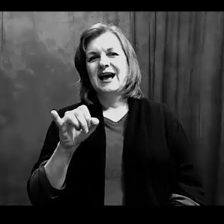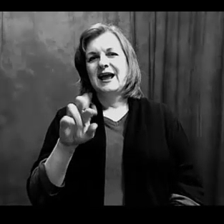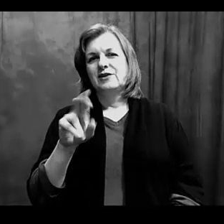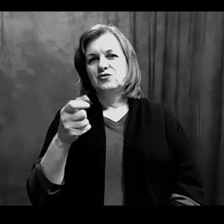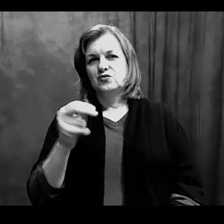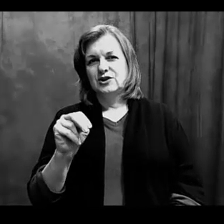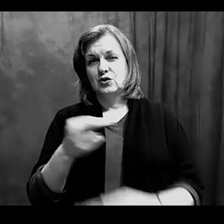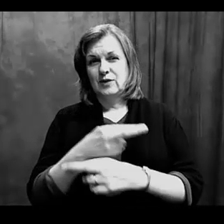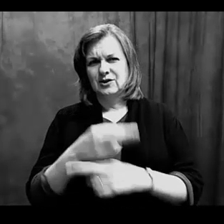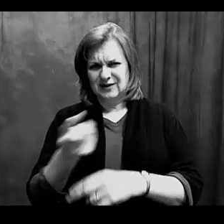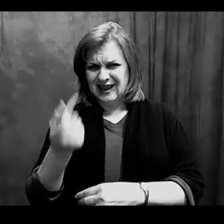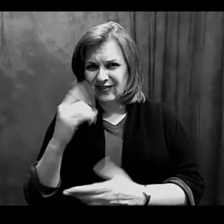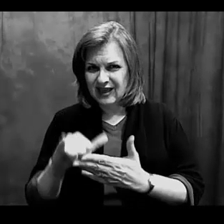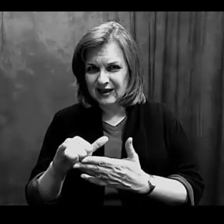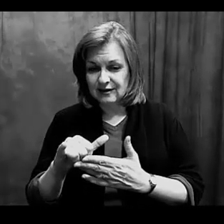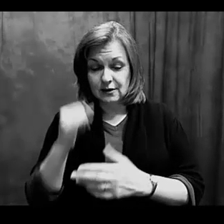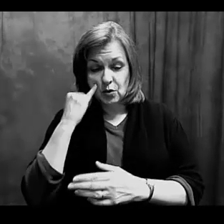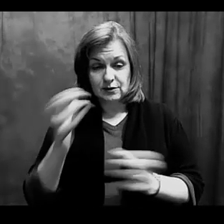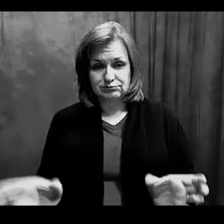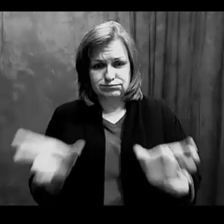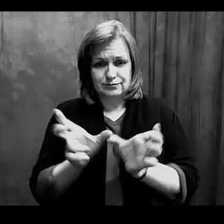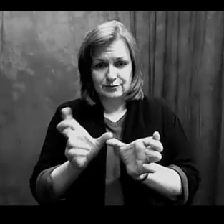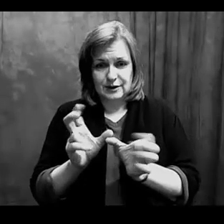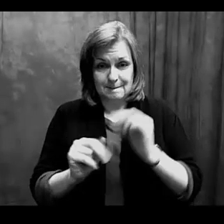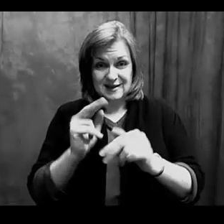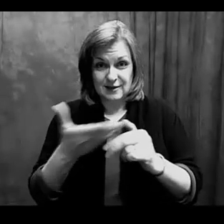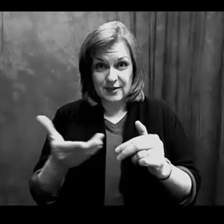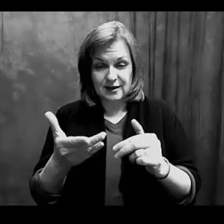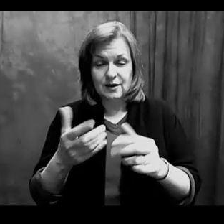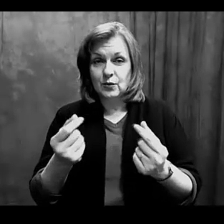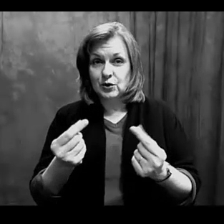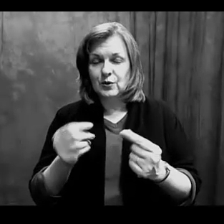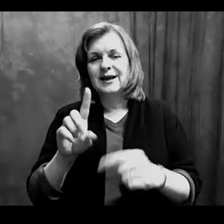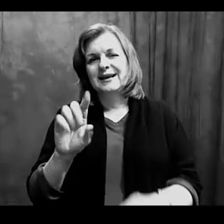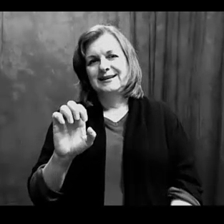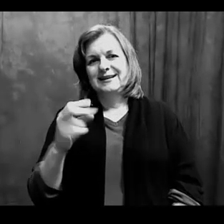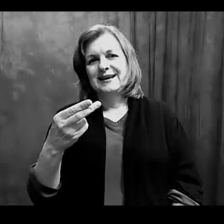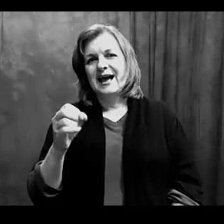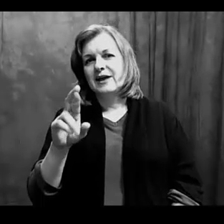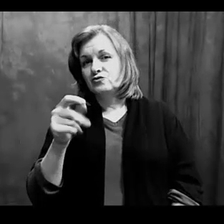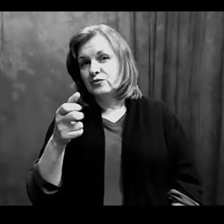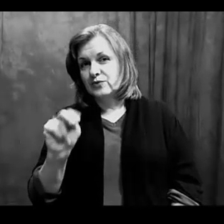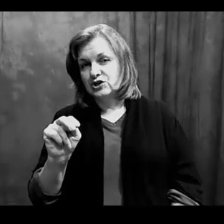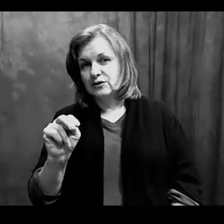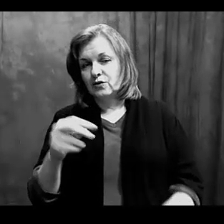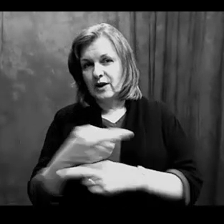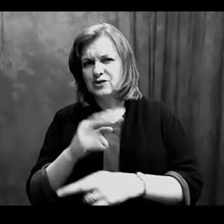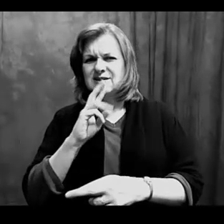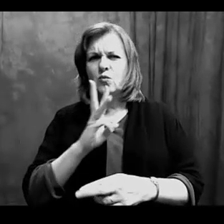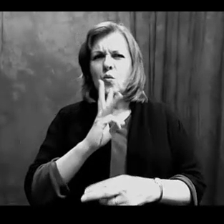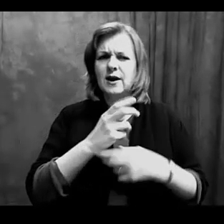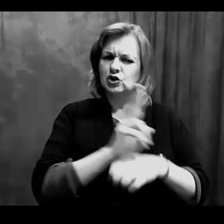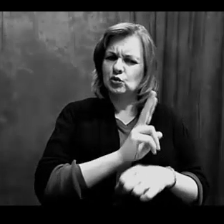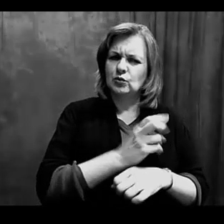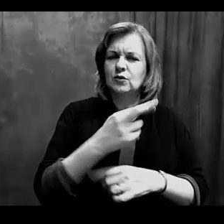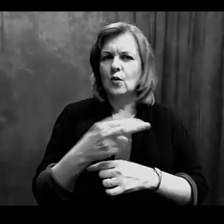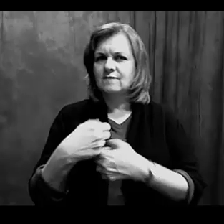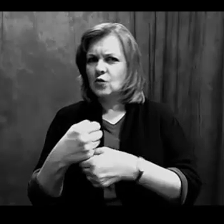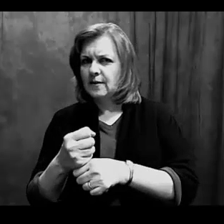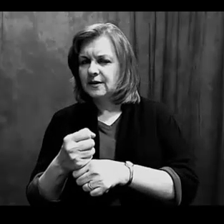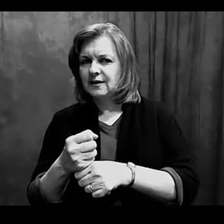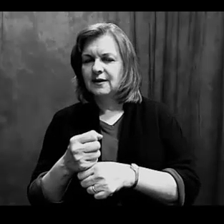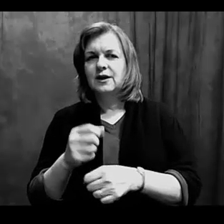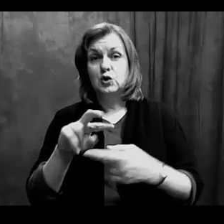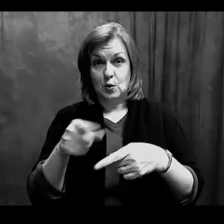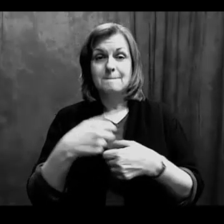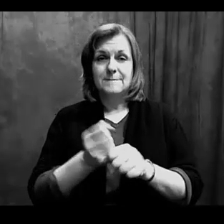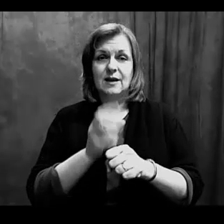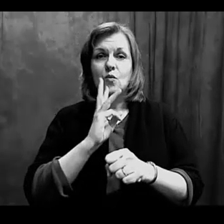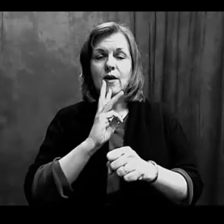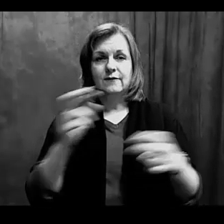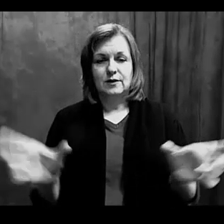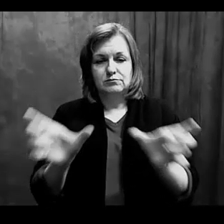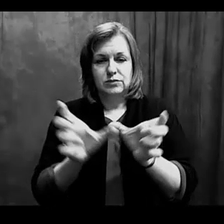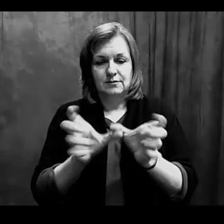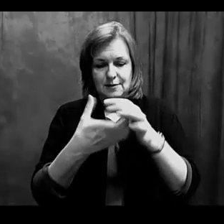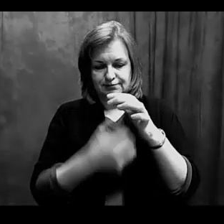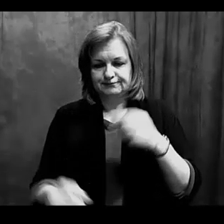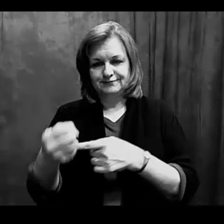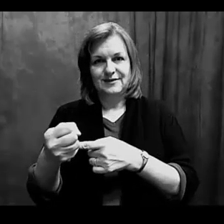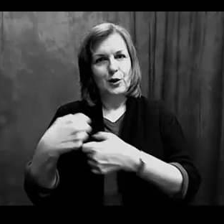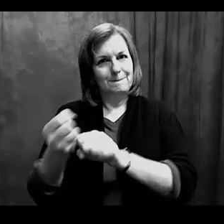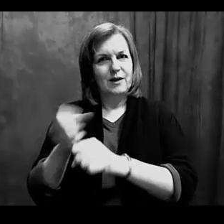we can look at them as making up genes -- RNA these are actually going to be critical for you for protein production